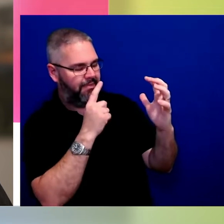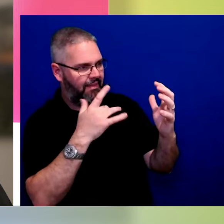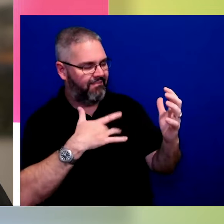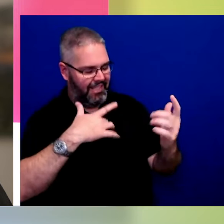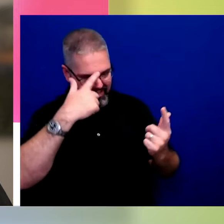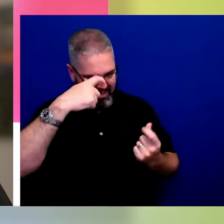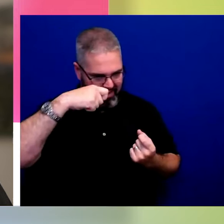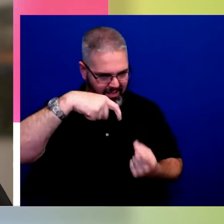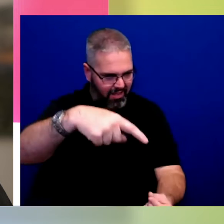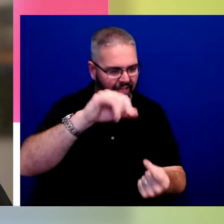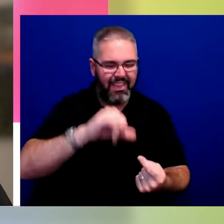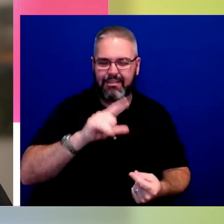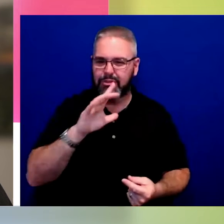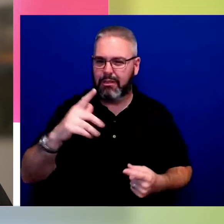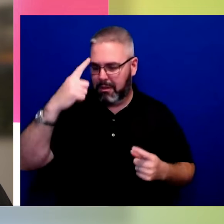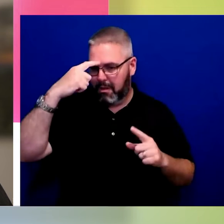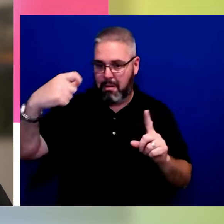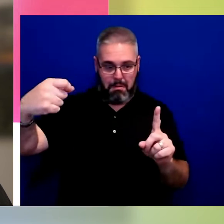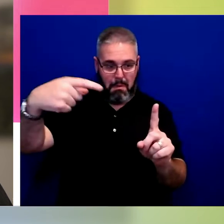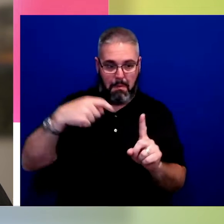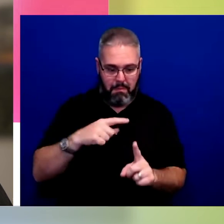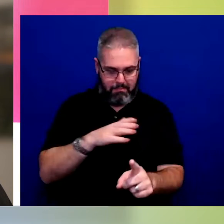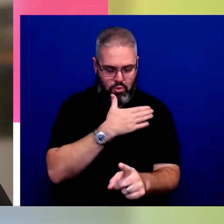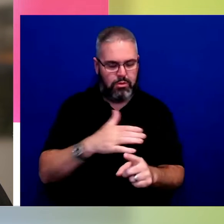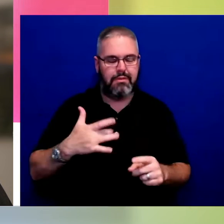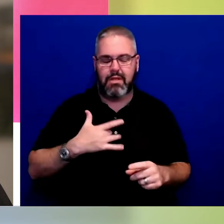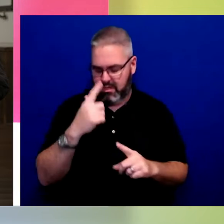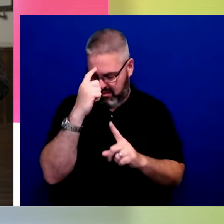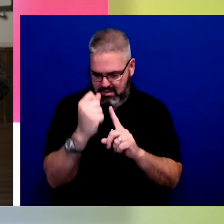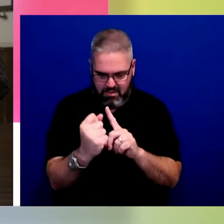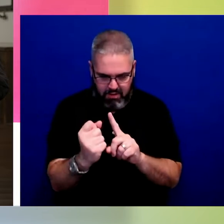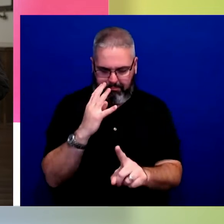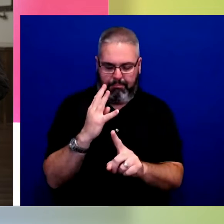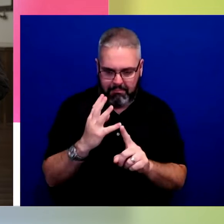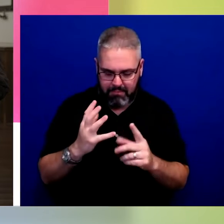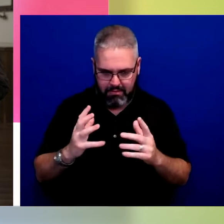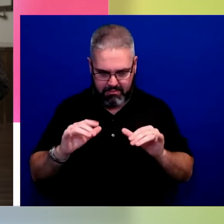and the frequency of the music.